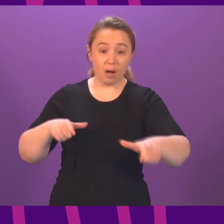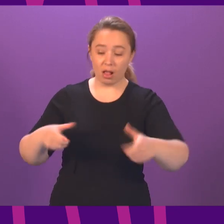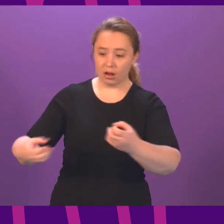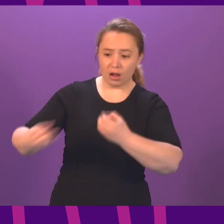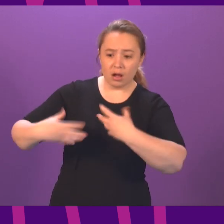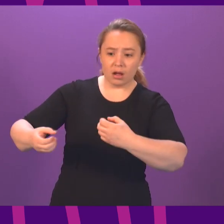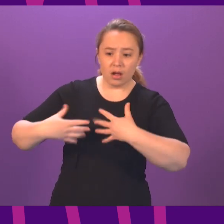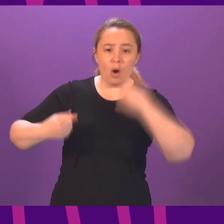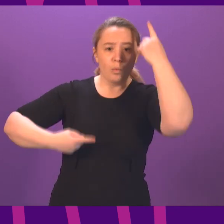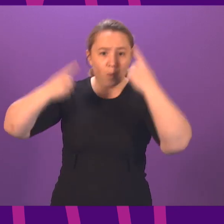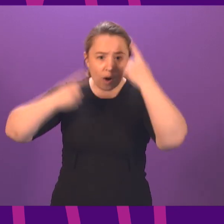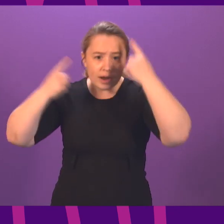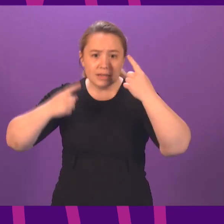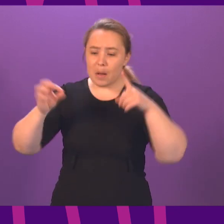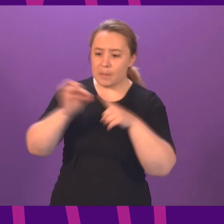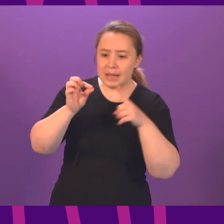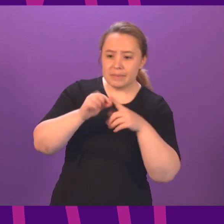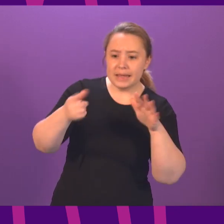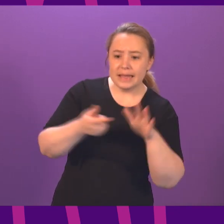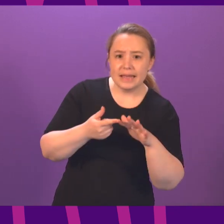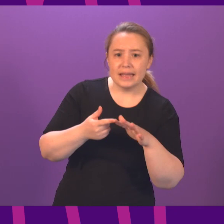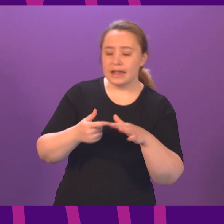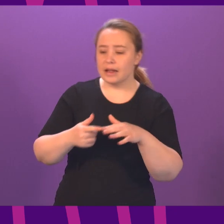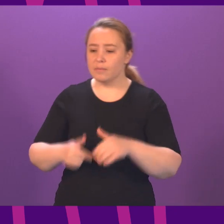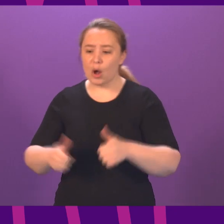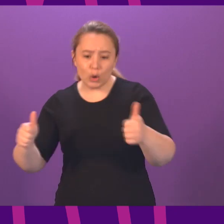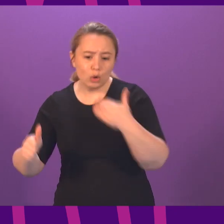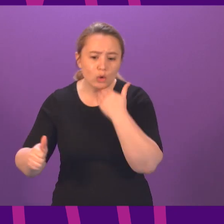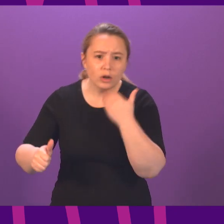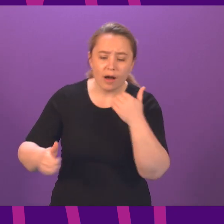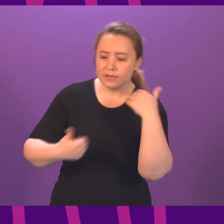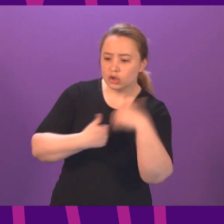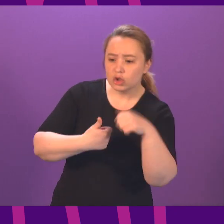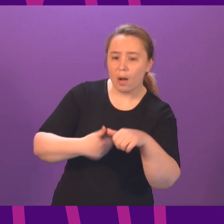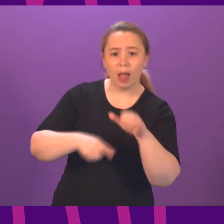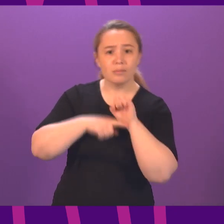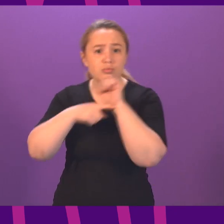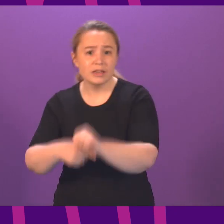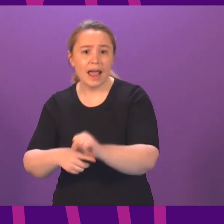about the precise nature of the PPE and whether it is adequate to protect them from the virus,